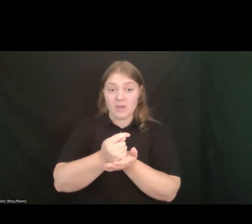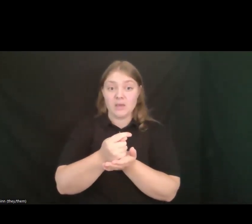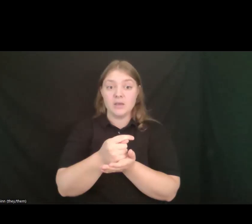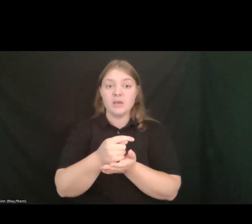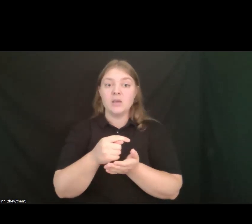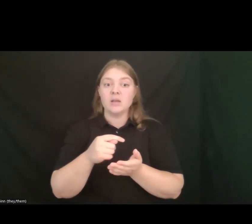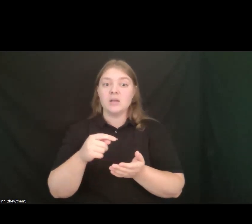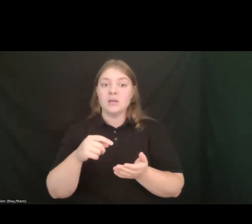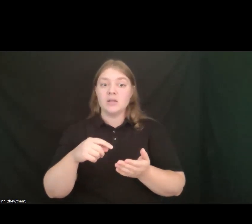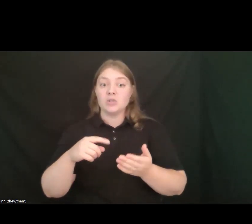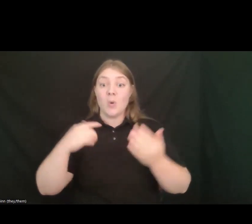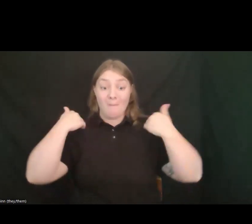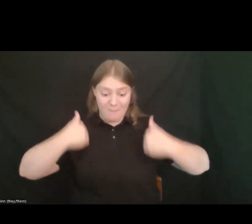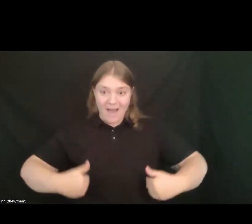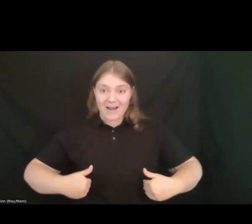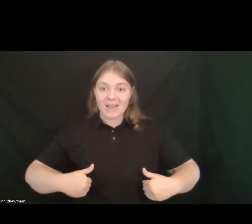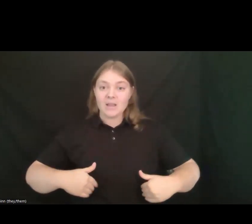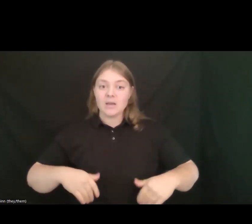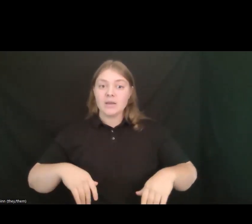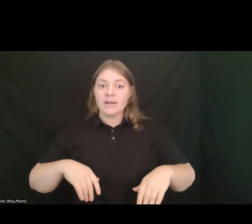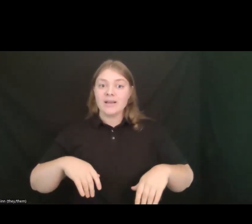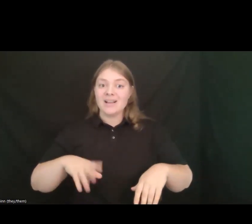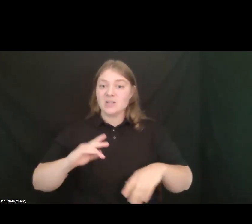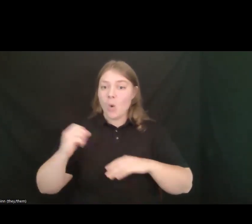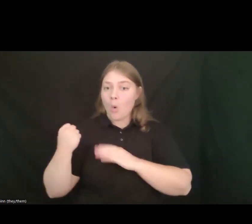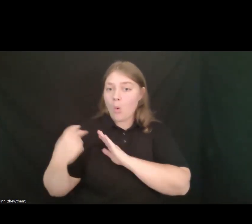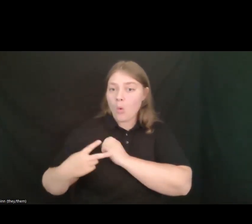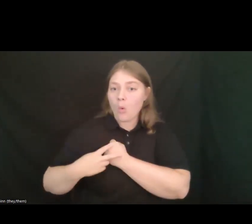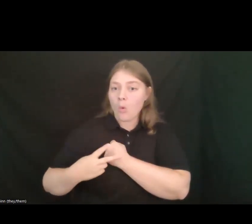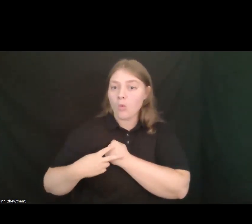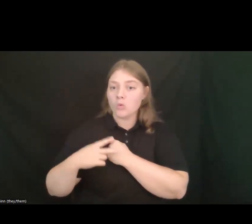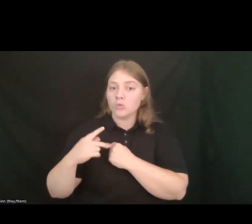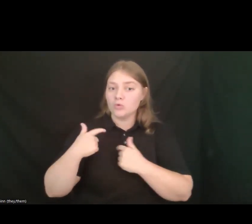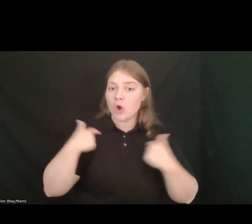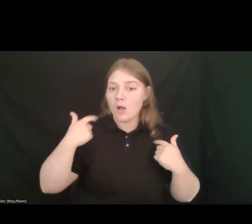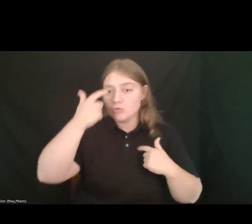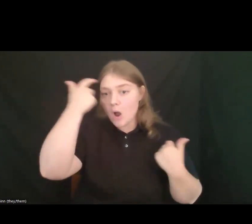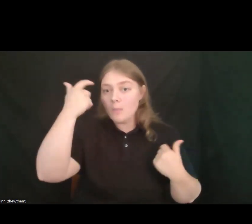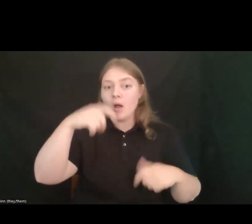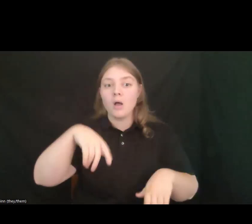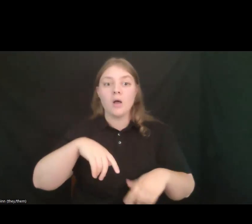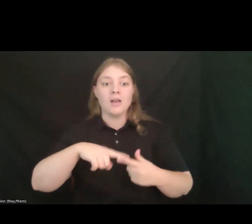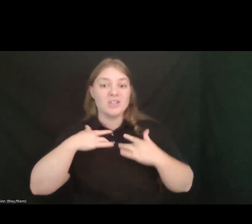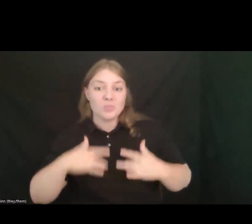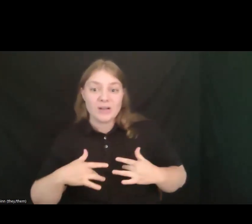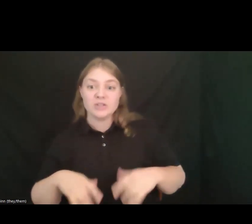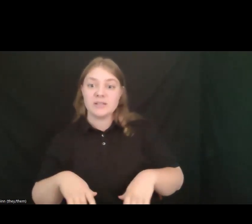is a major source of holding trauma holding depression so I'm always aen to reading body